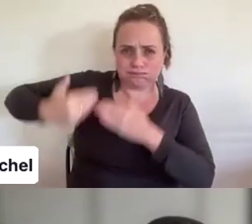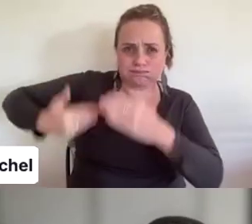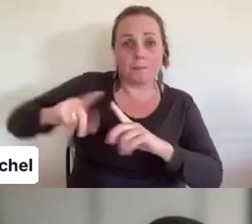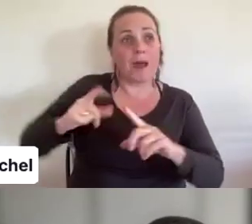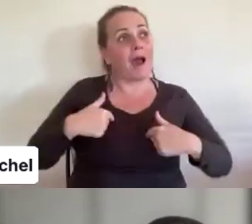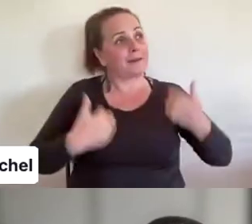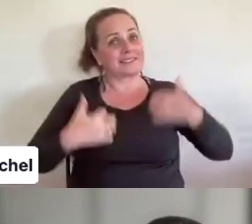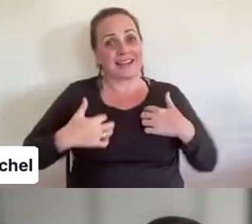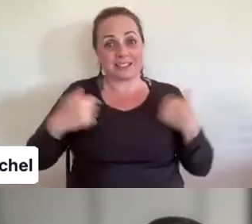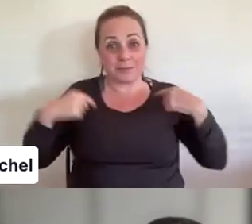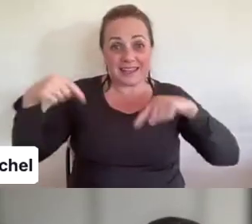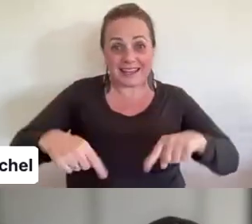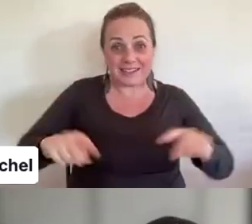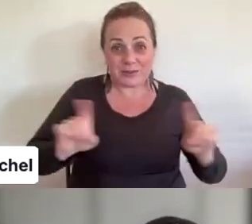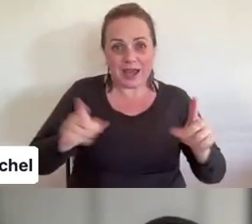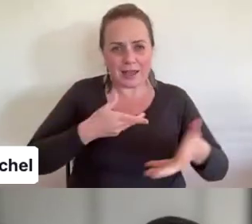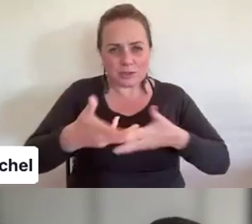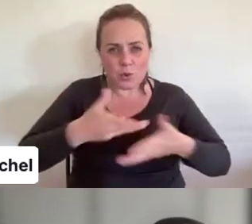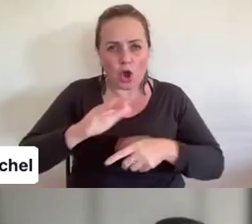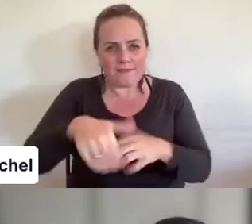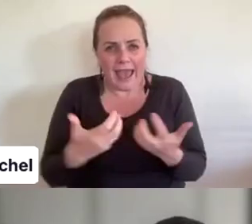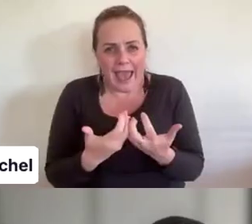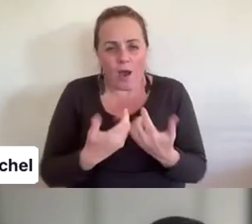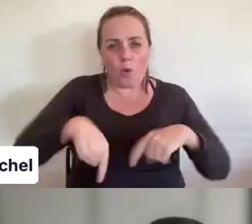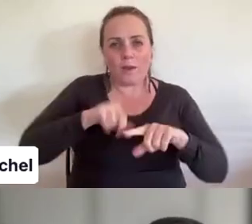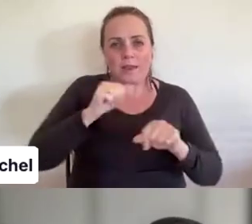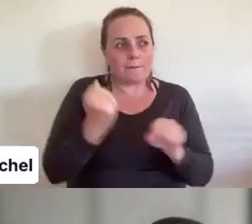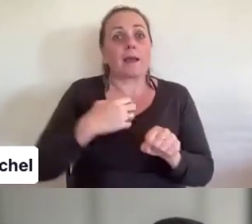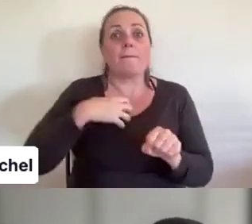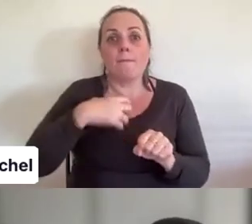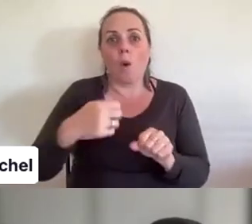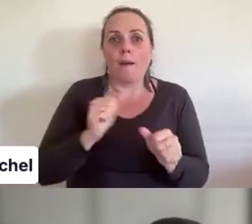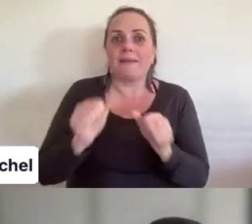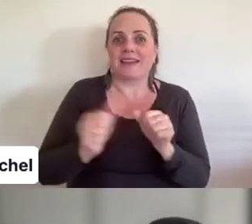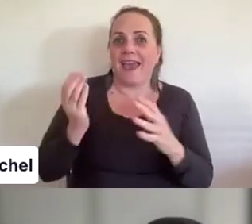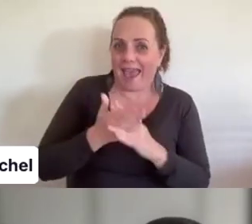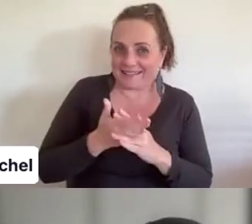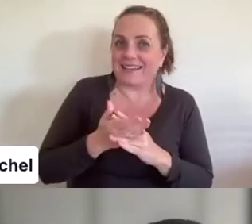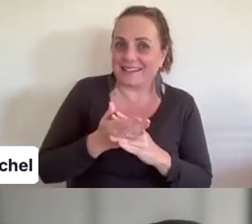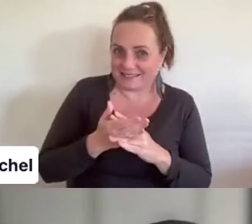talking to you today so that we can figure out how to make it even more accessible. So when we